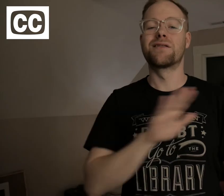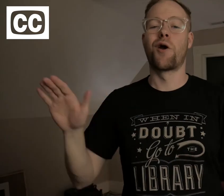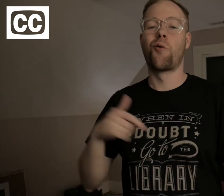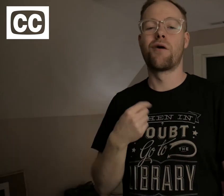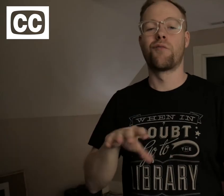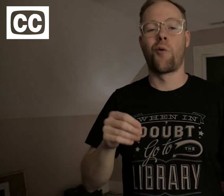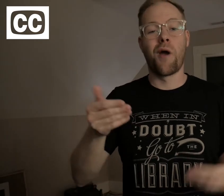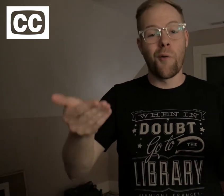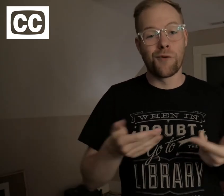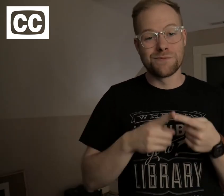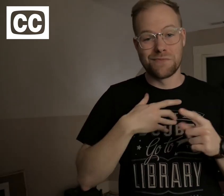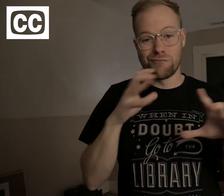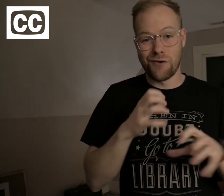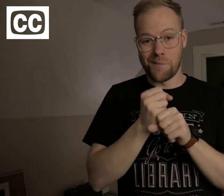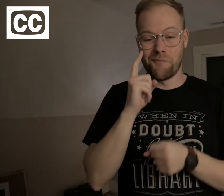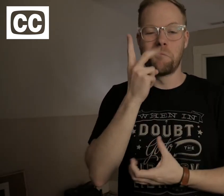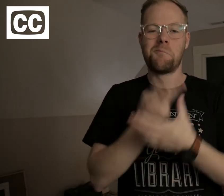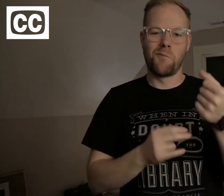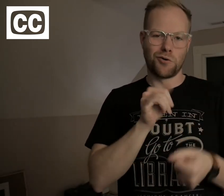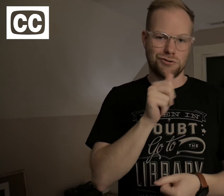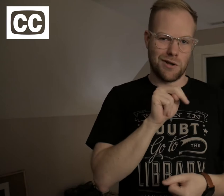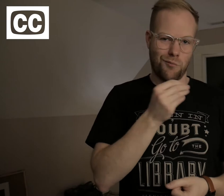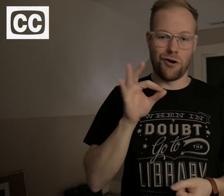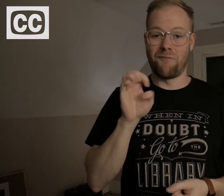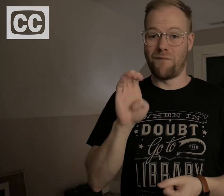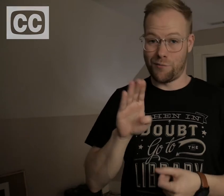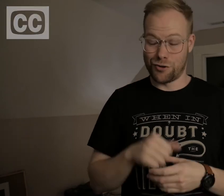Hello, I’m Rogan and welcome to my wrap up for both January and February.